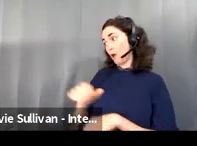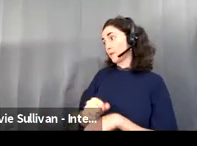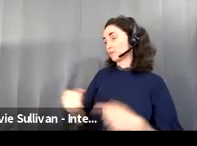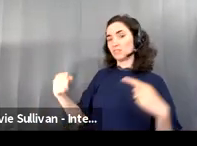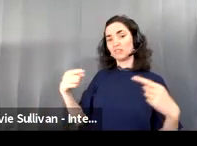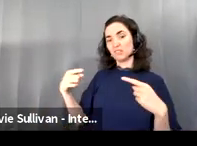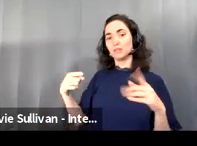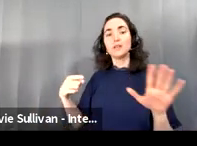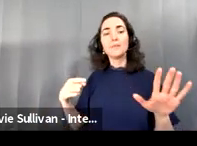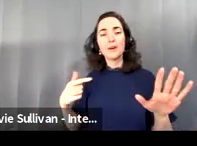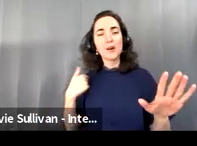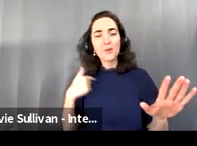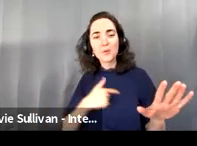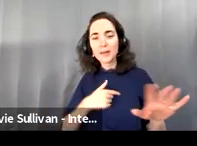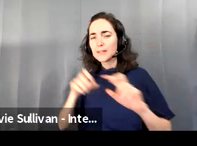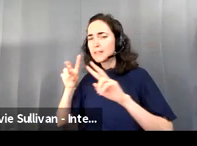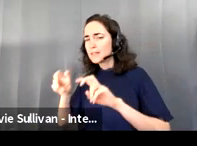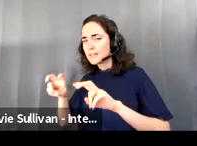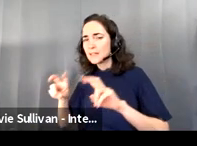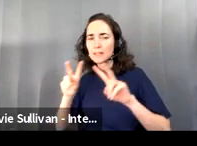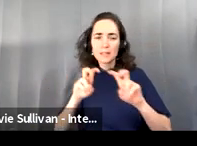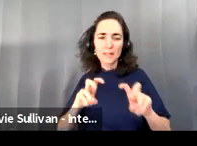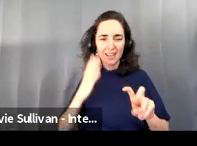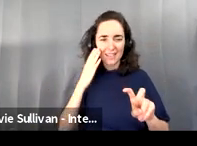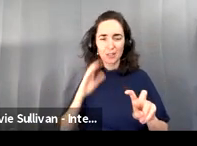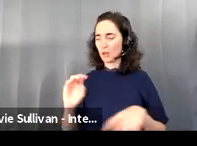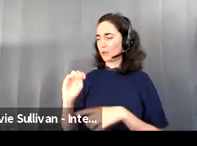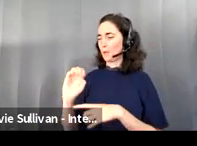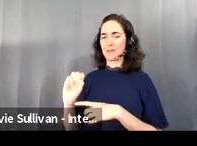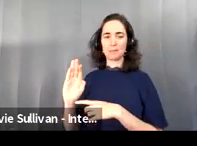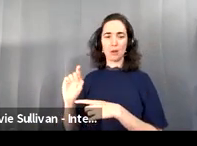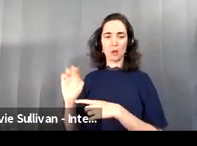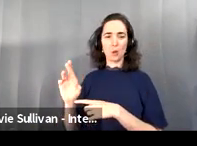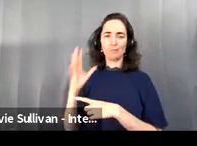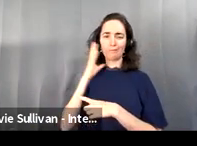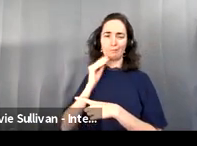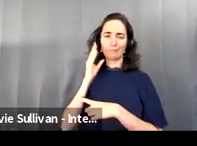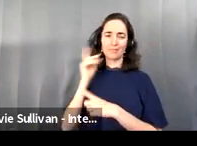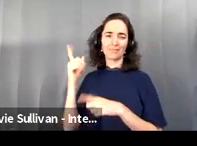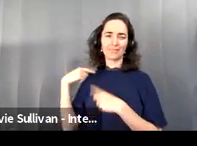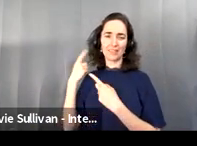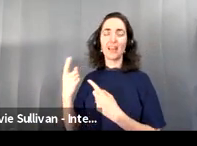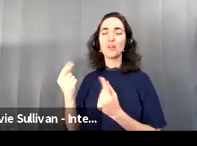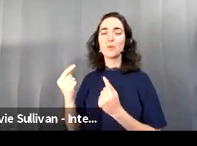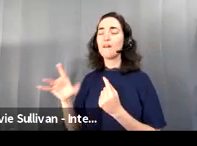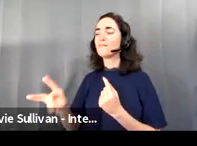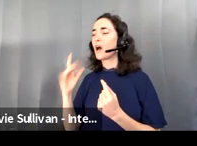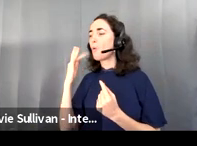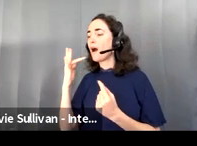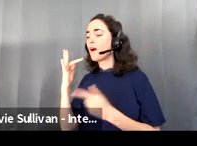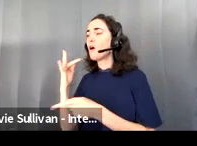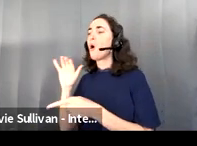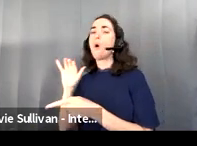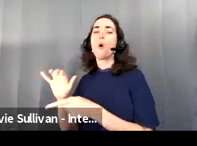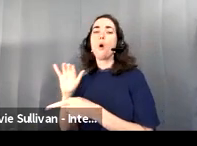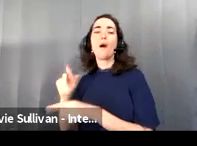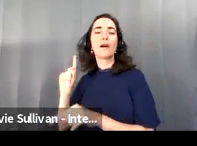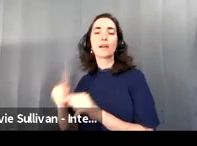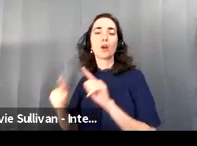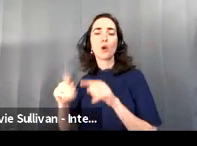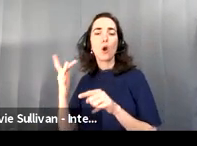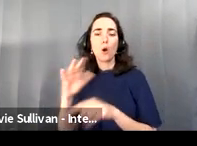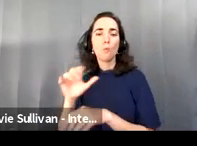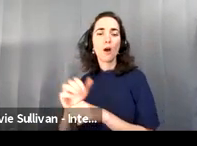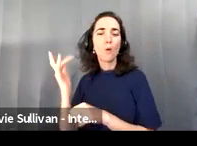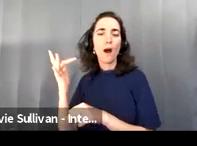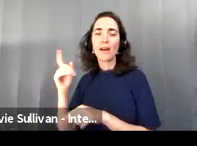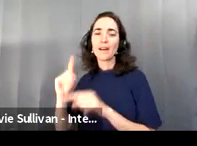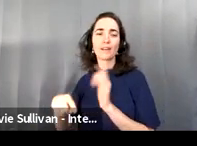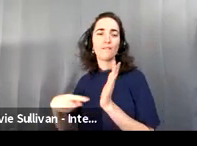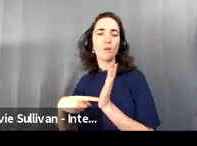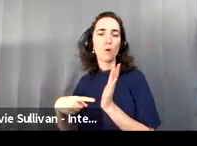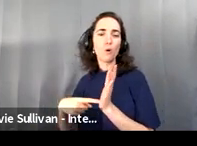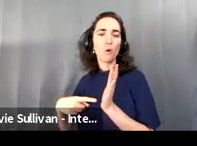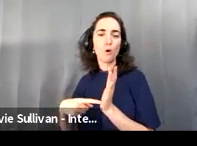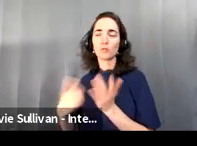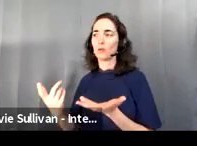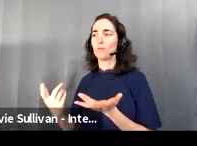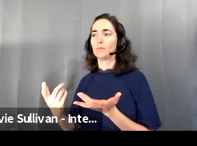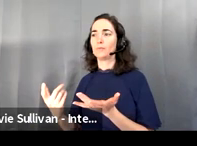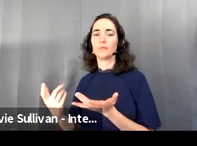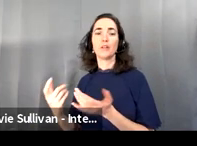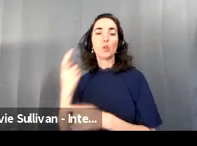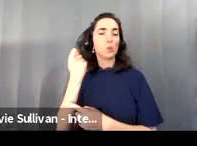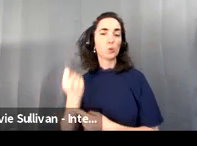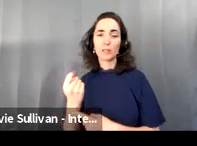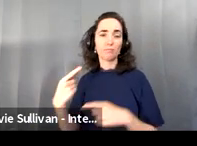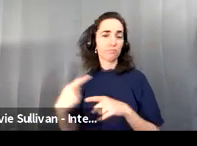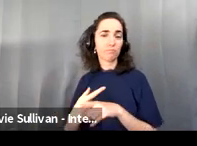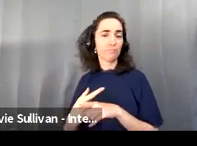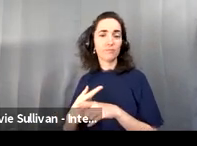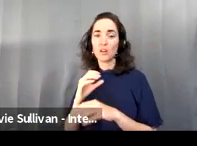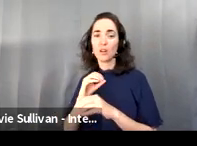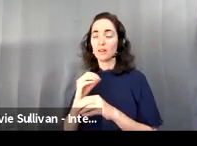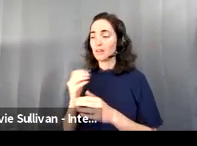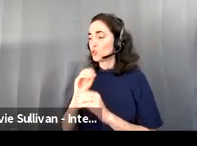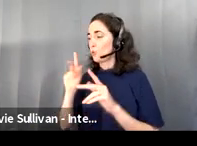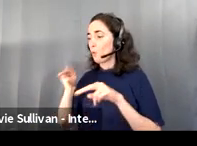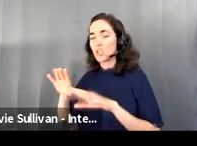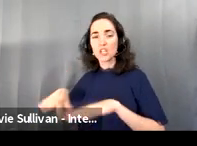Well, after a little digging and because especially Miss Butler's been doing this for Central Time, she'll get to the crux of, oh the real concern is the person can't afford it or can't go on a Tuesday because they don't have childcare, or whatever it